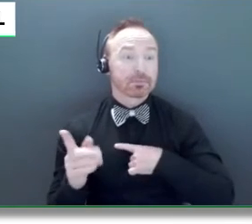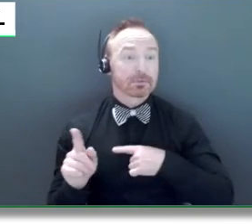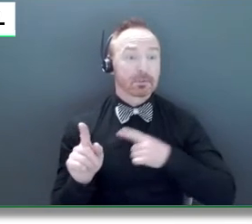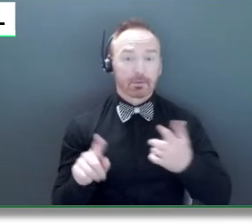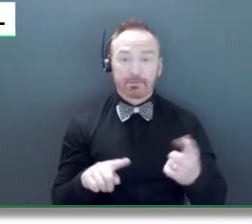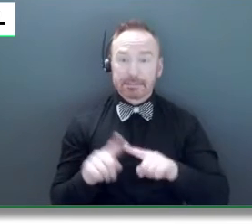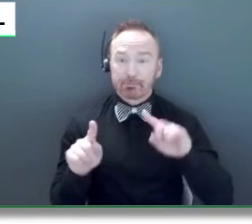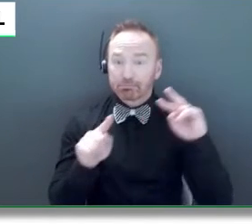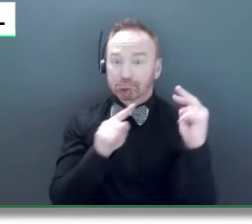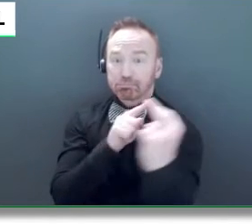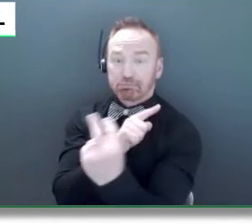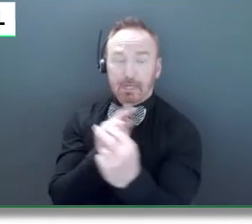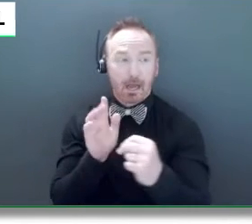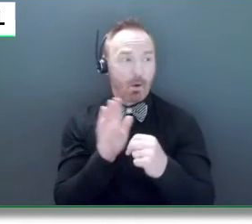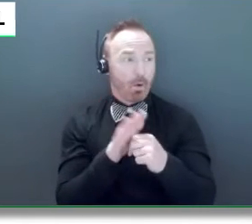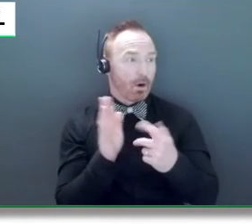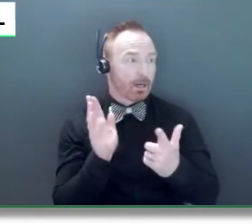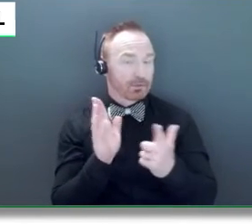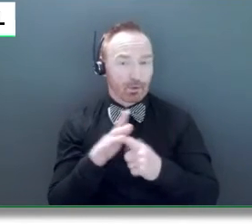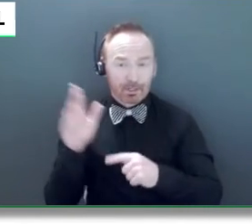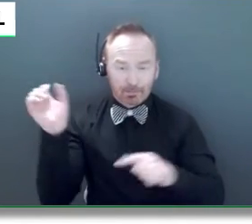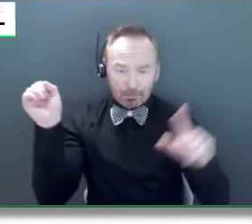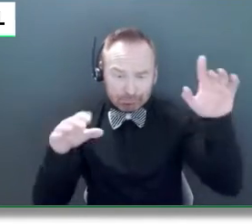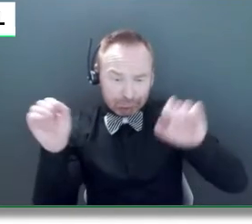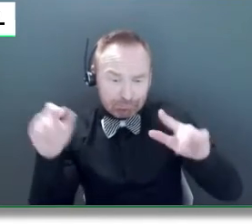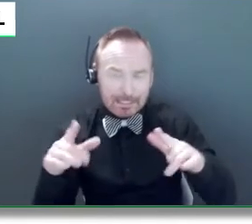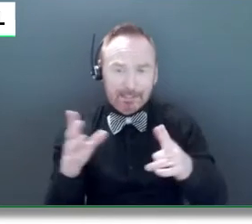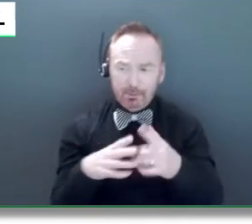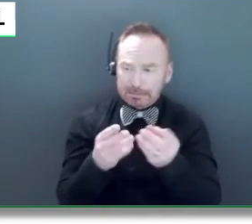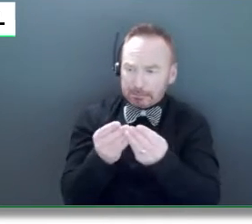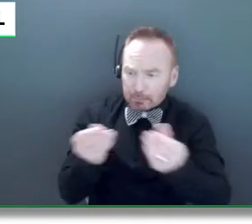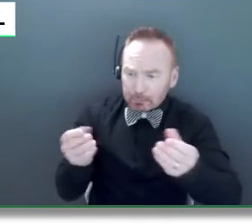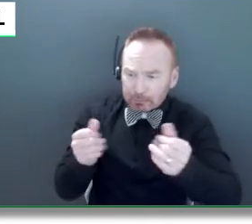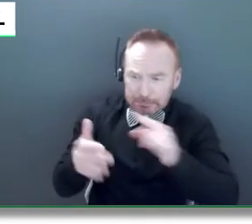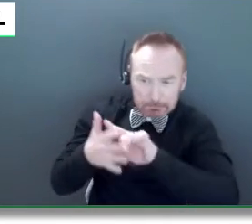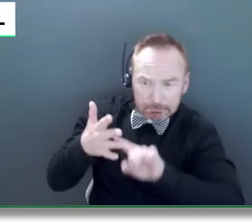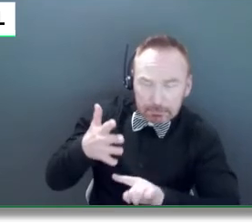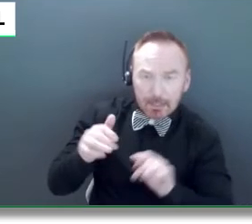able to do it but even within the most challenging environments um there's